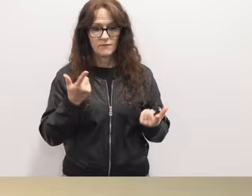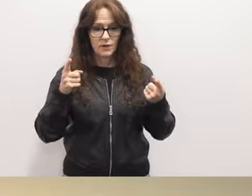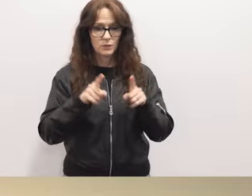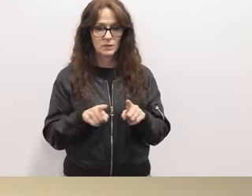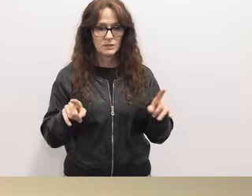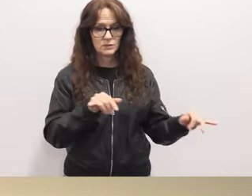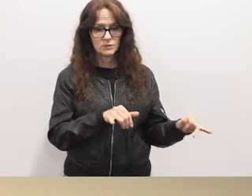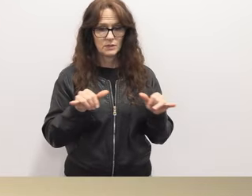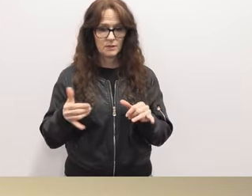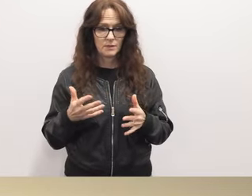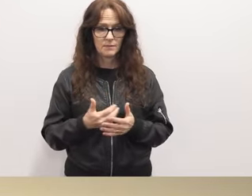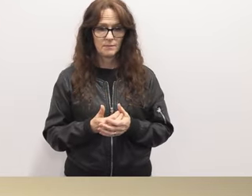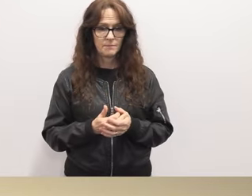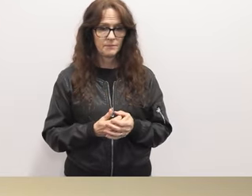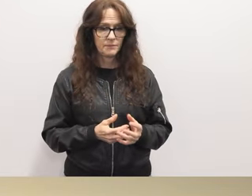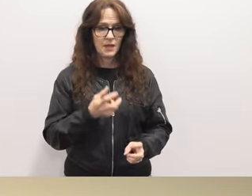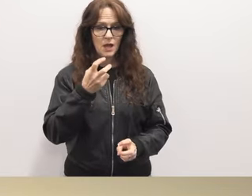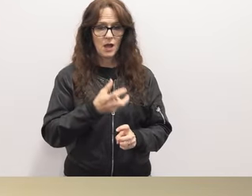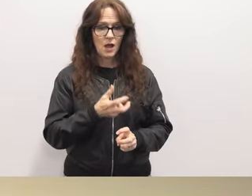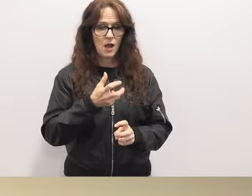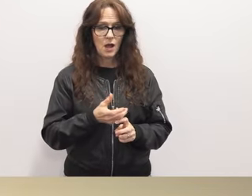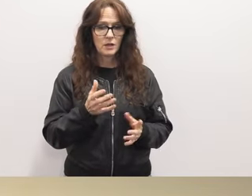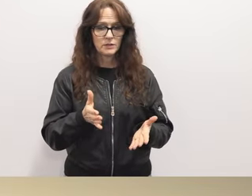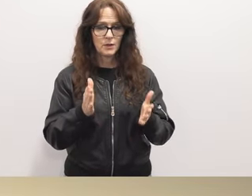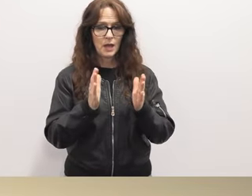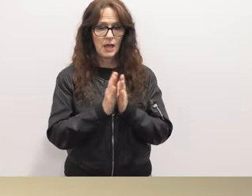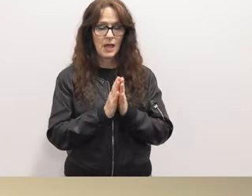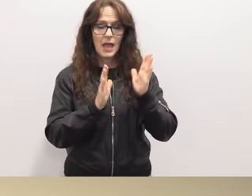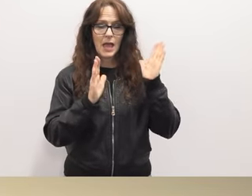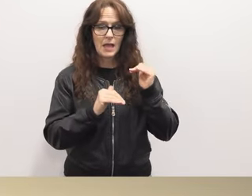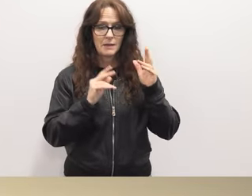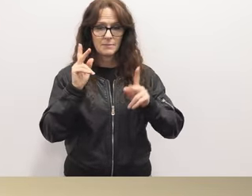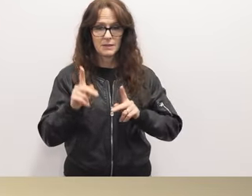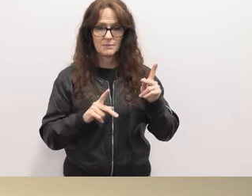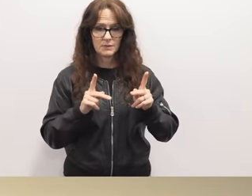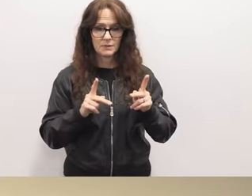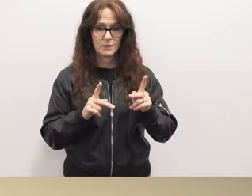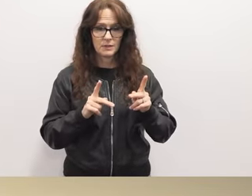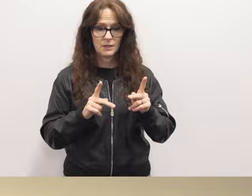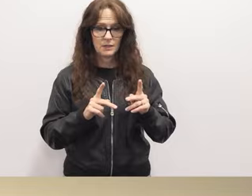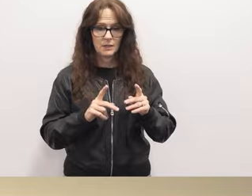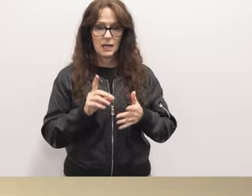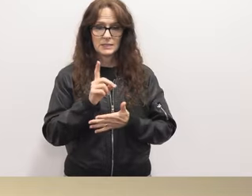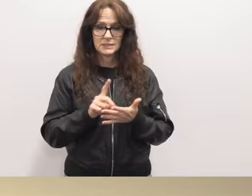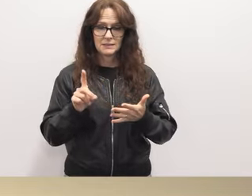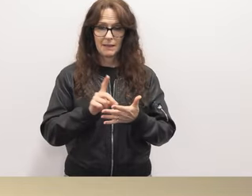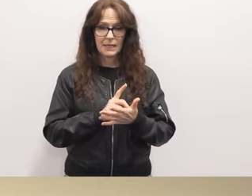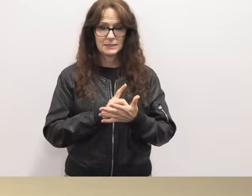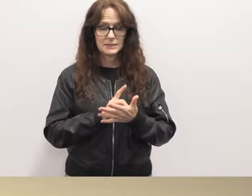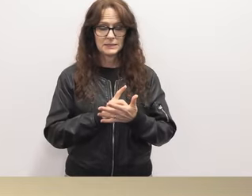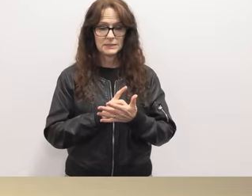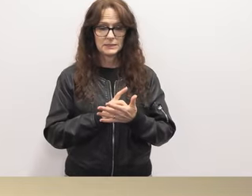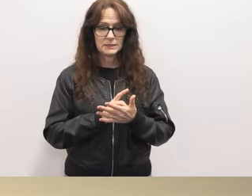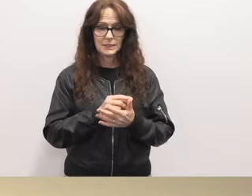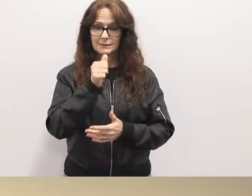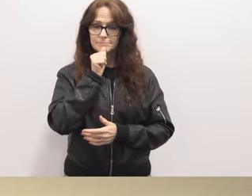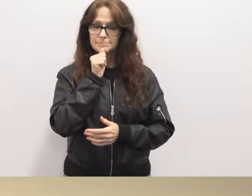But that is a hard thing to ask. Expecting folks to maintain a state of discipline indefinitely is a lot to ask.